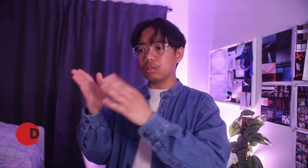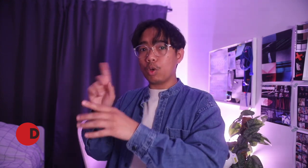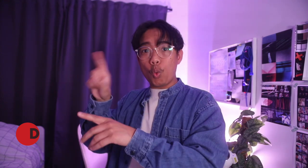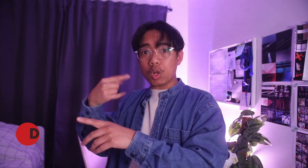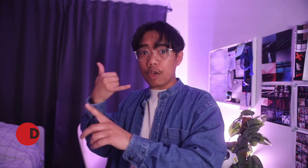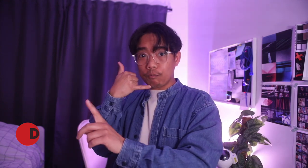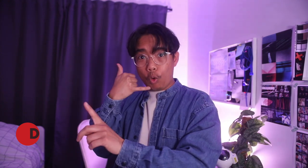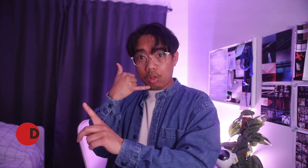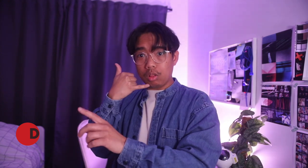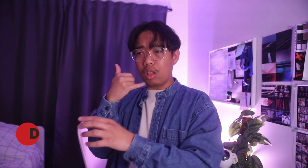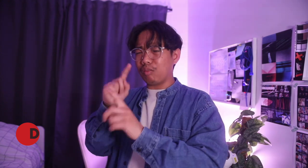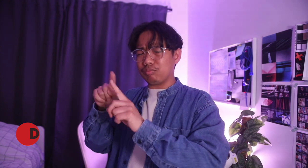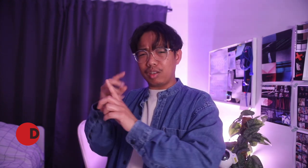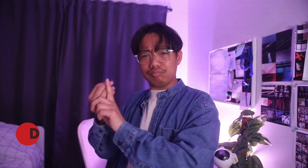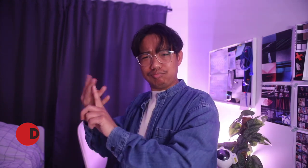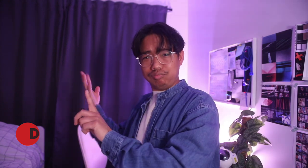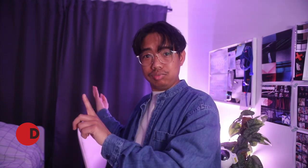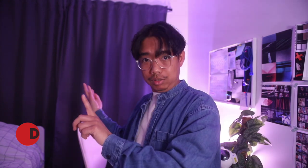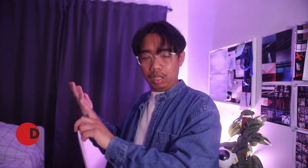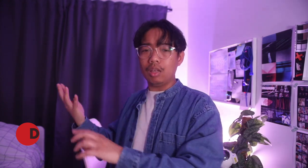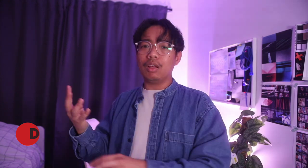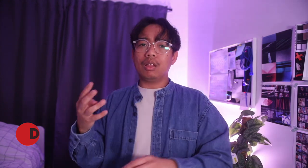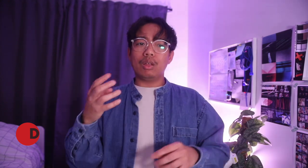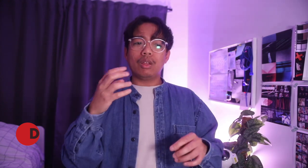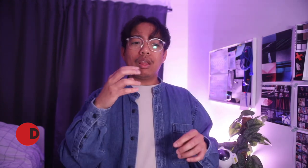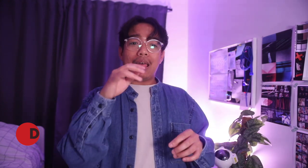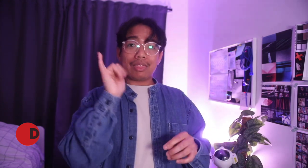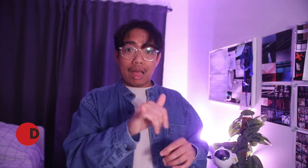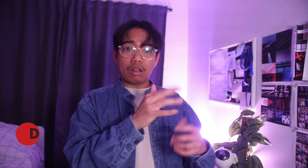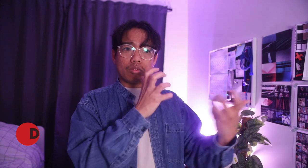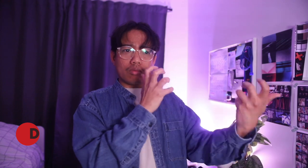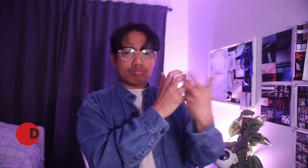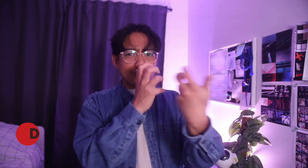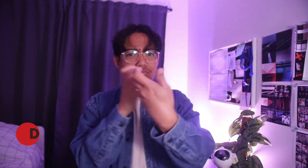They can bring their phones. Anything that matches their interests